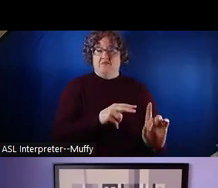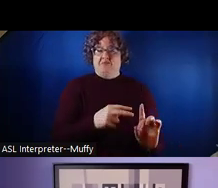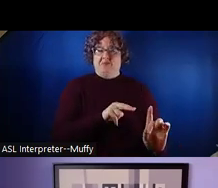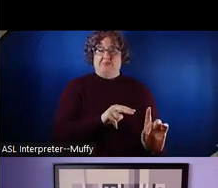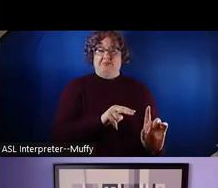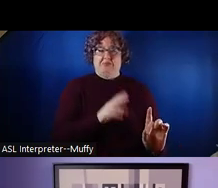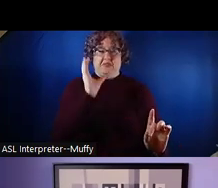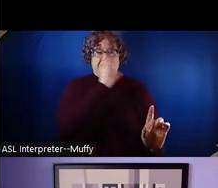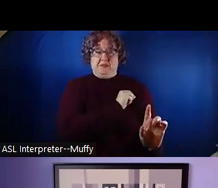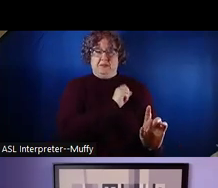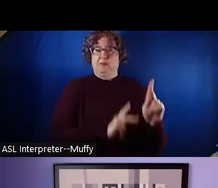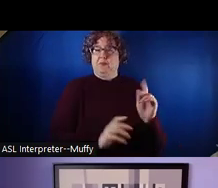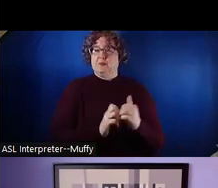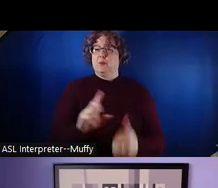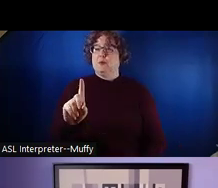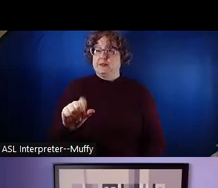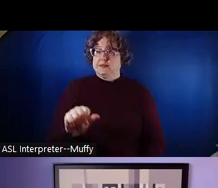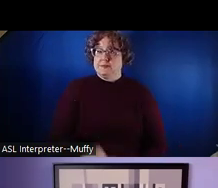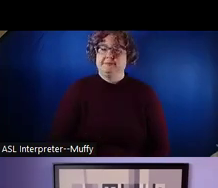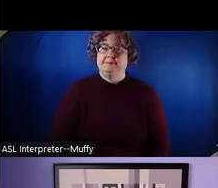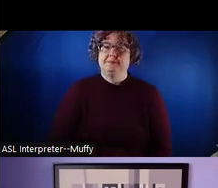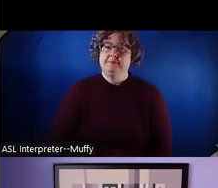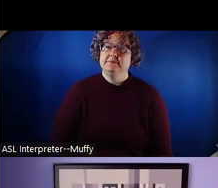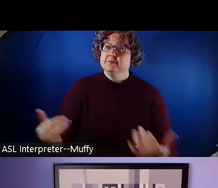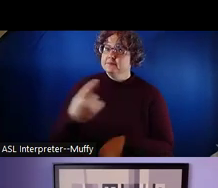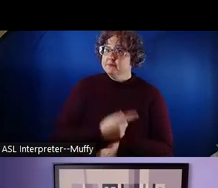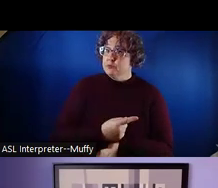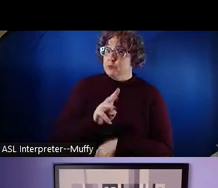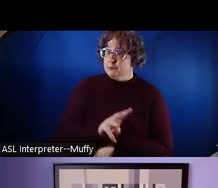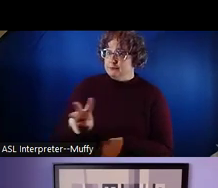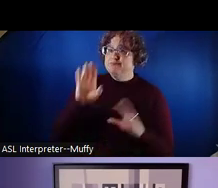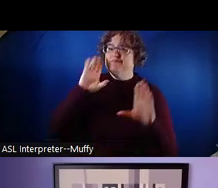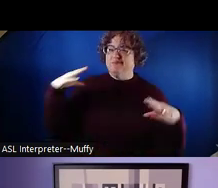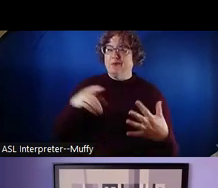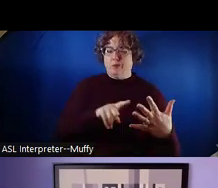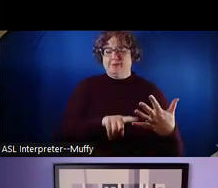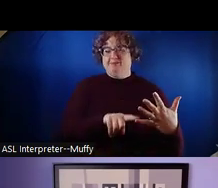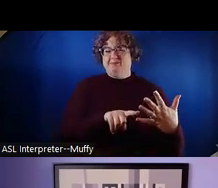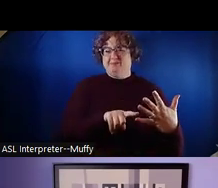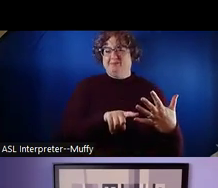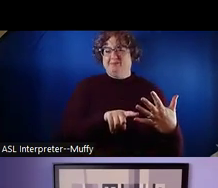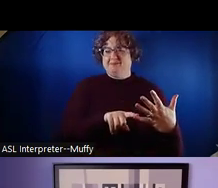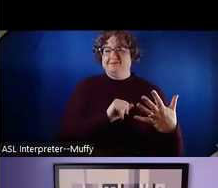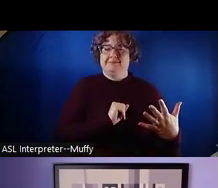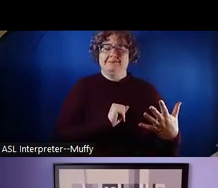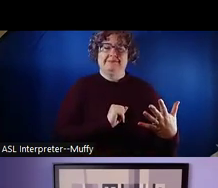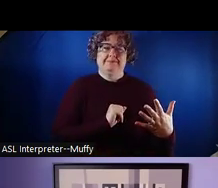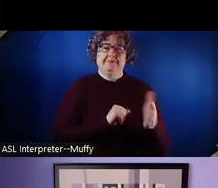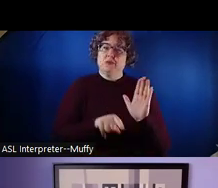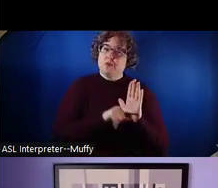about people with disabilities. And today's webinar, we're gonna focus on this last point, the kind of negative perceptions